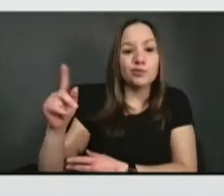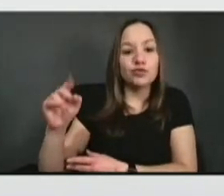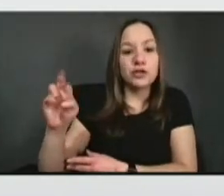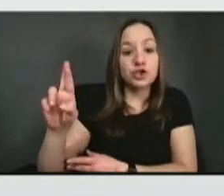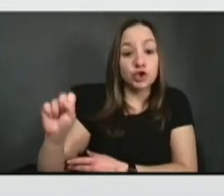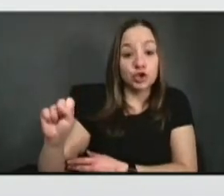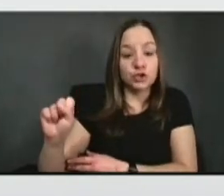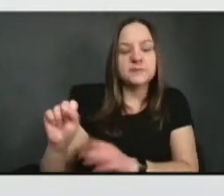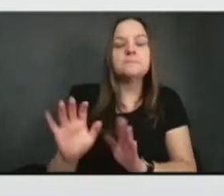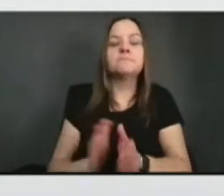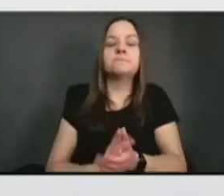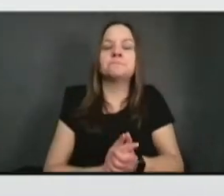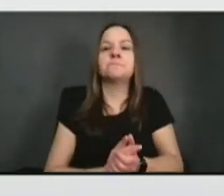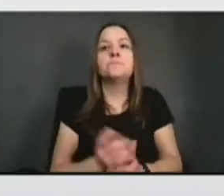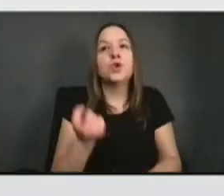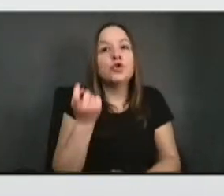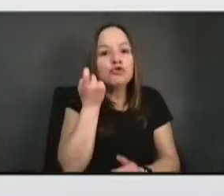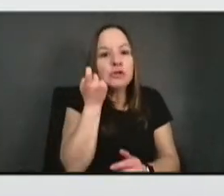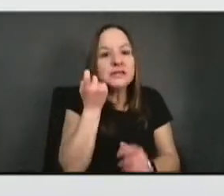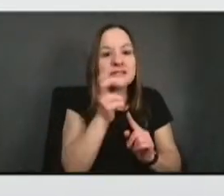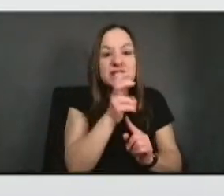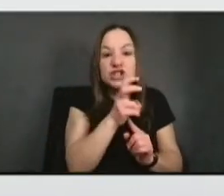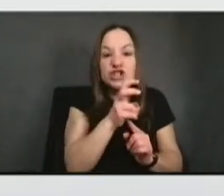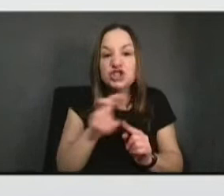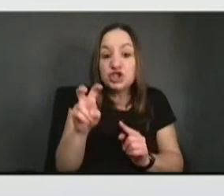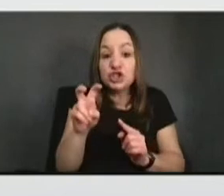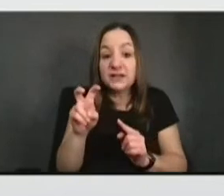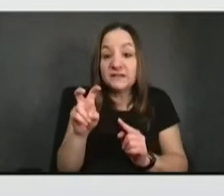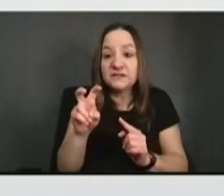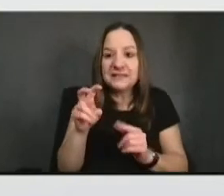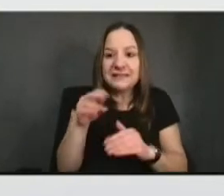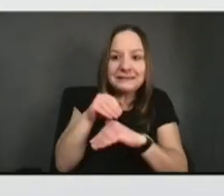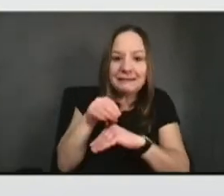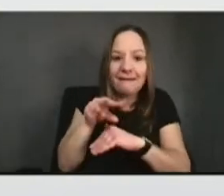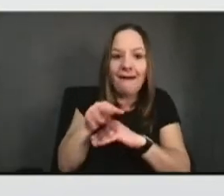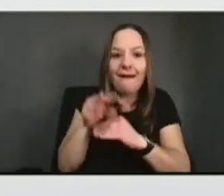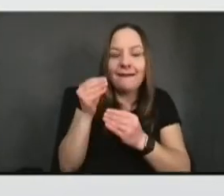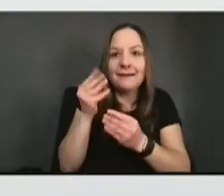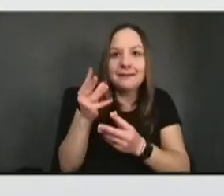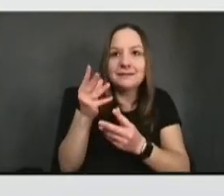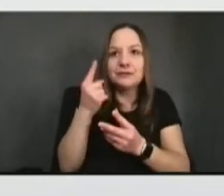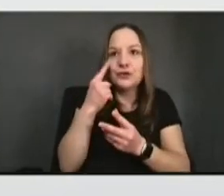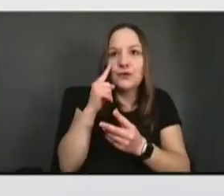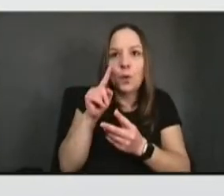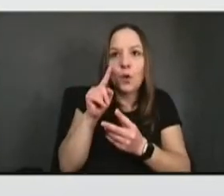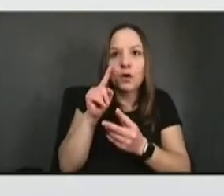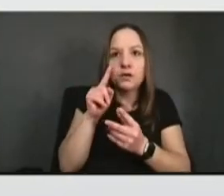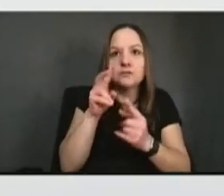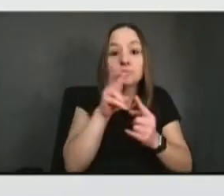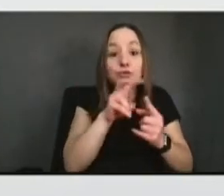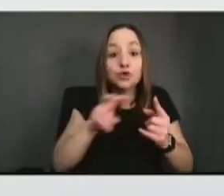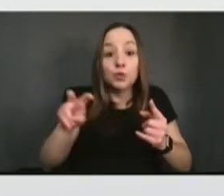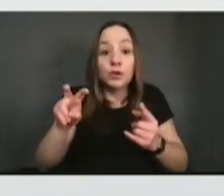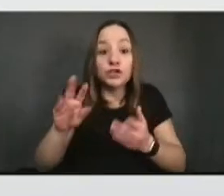believe with Dr Bridges. There was a shift in guidance that we experienced last week in, um,